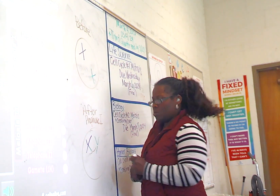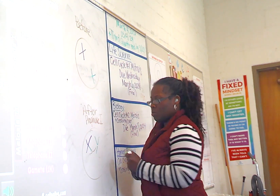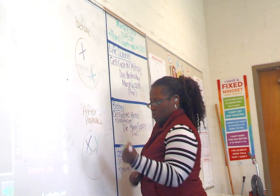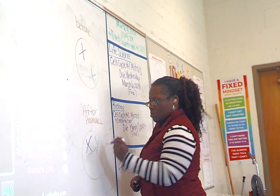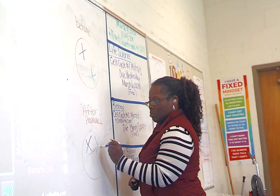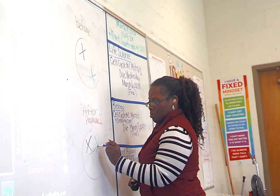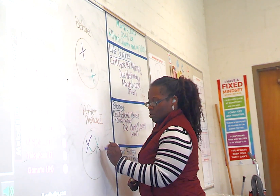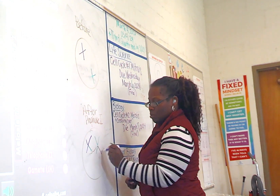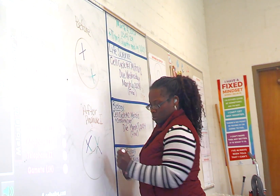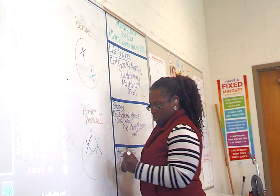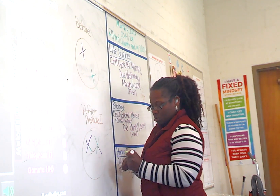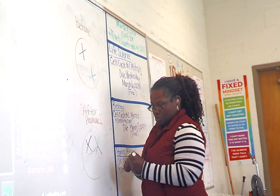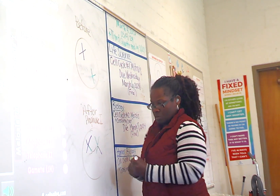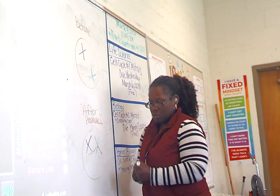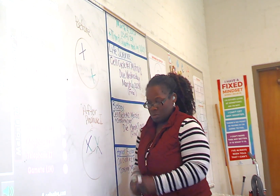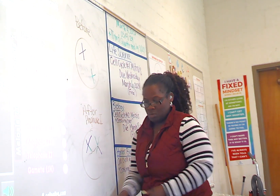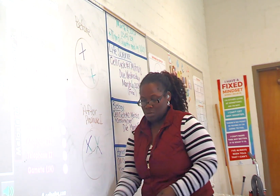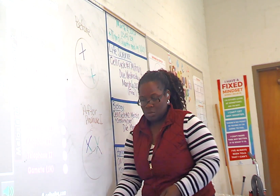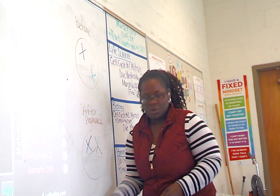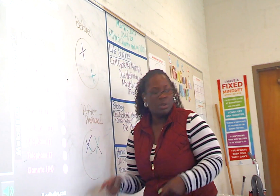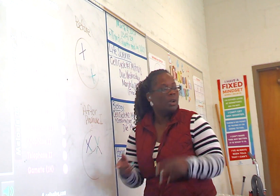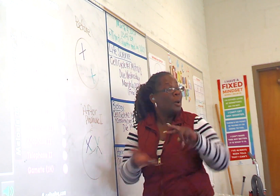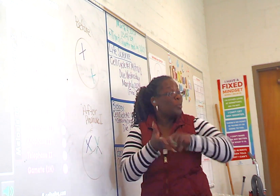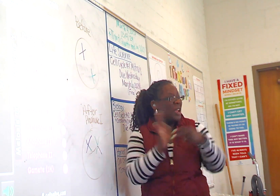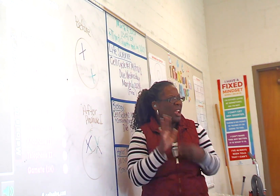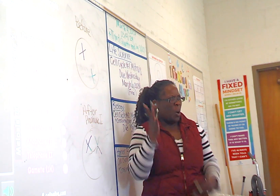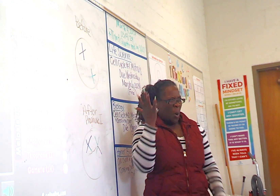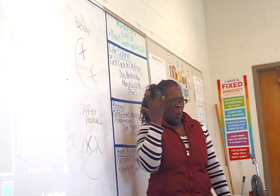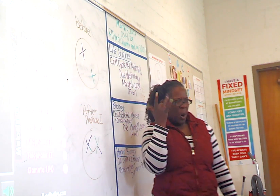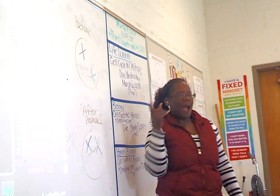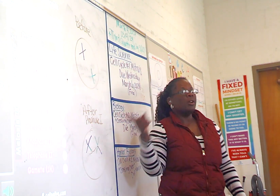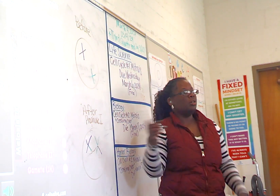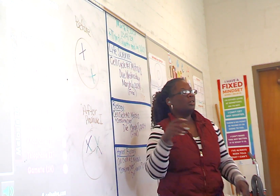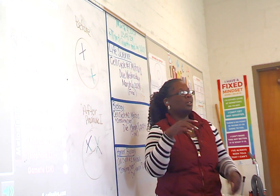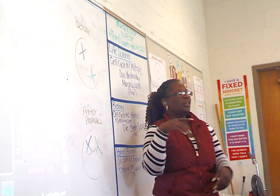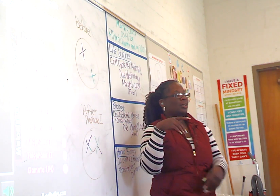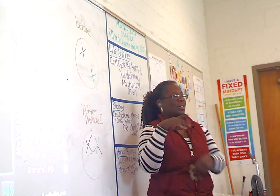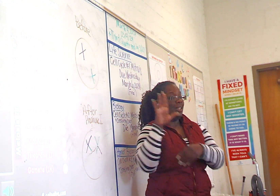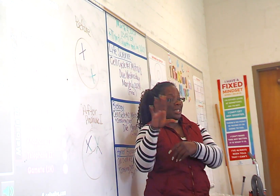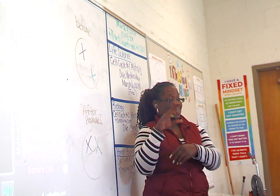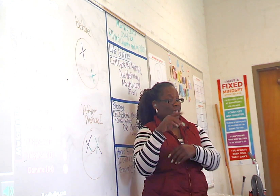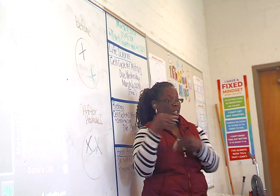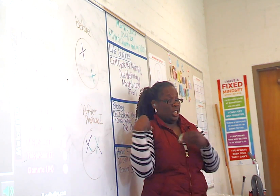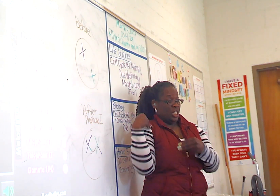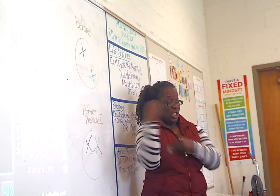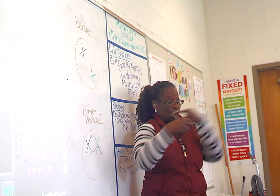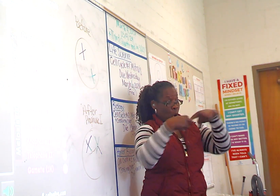Yep. It means the chromones